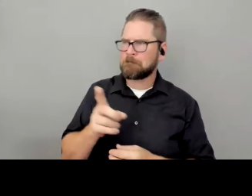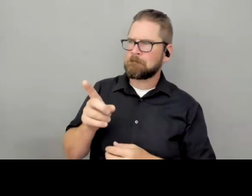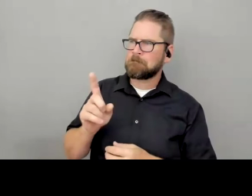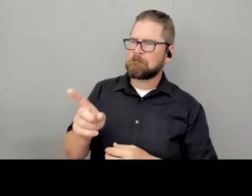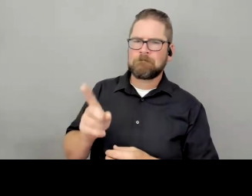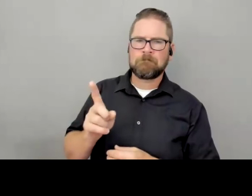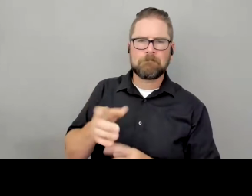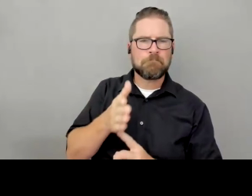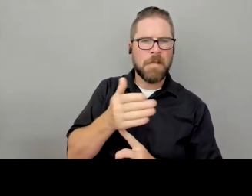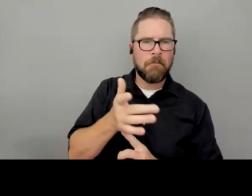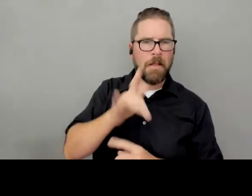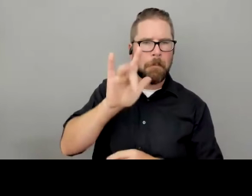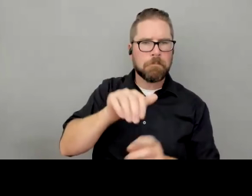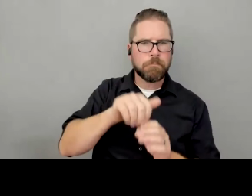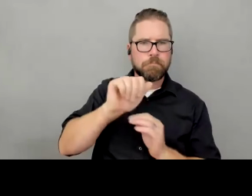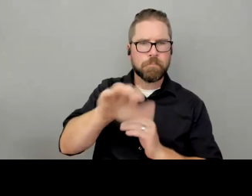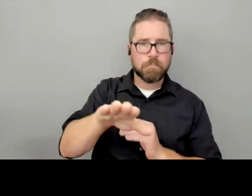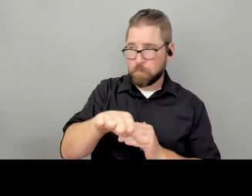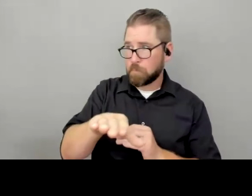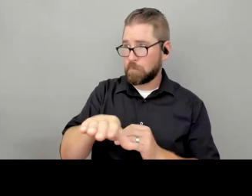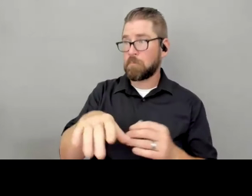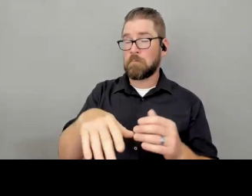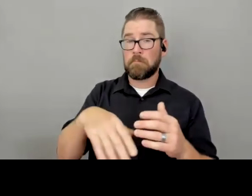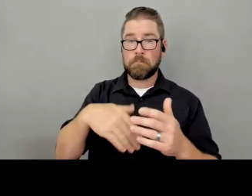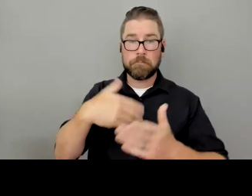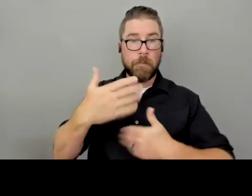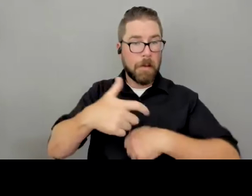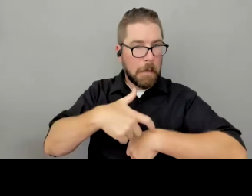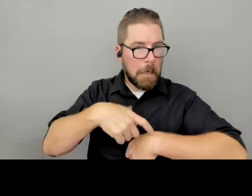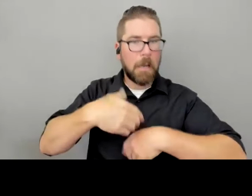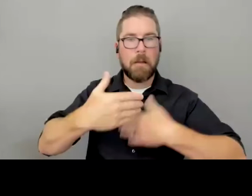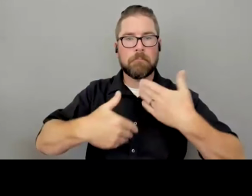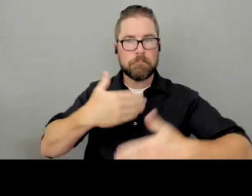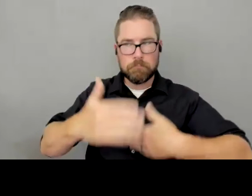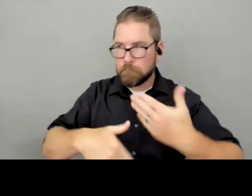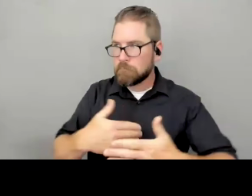what you need them to do. You got them connected to resources. They're getting their own back on track and we're still trying to reach them.